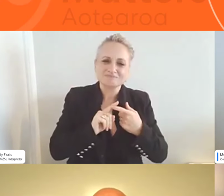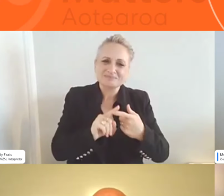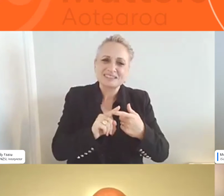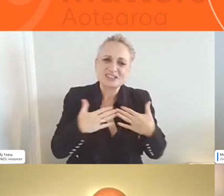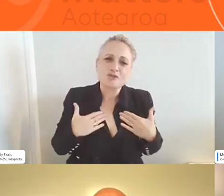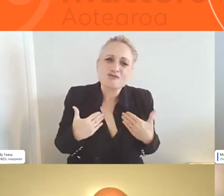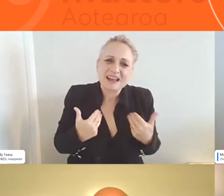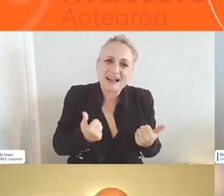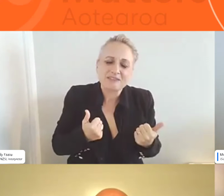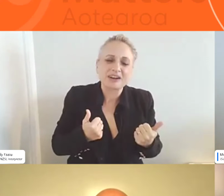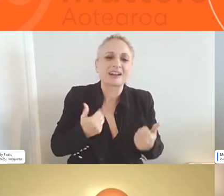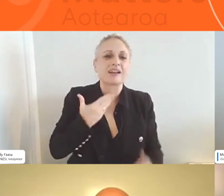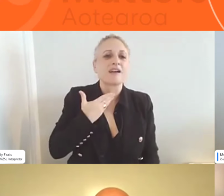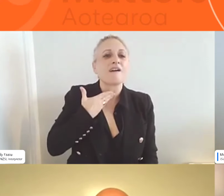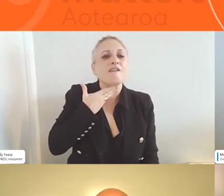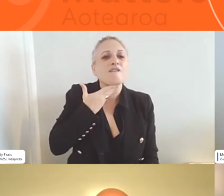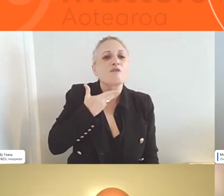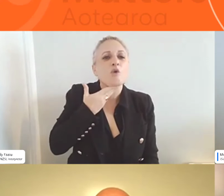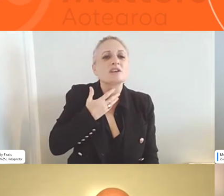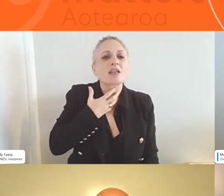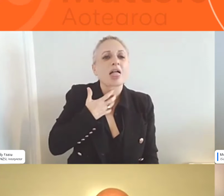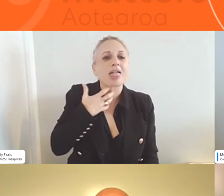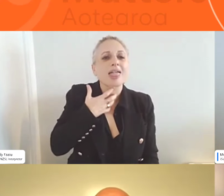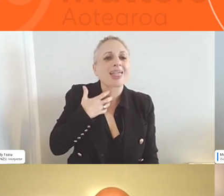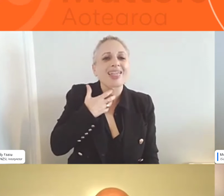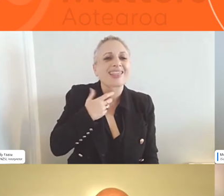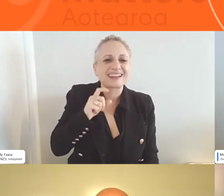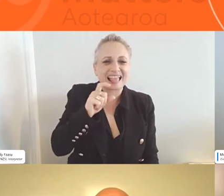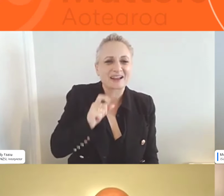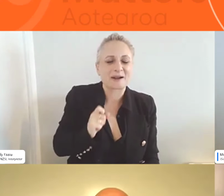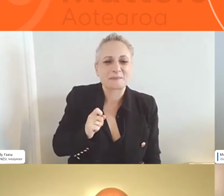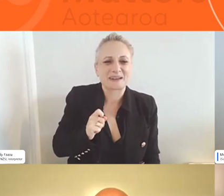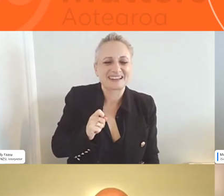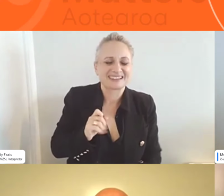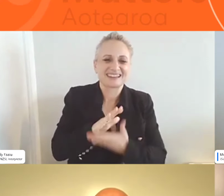at the moment and at some stage when it comes to the discussion